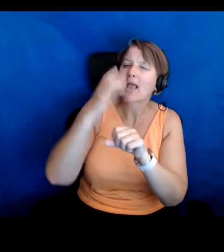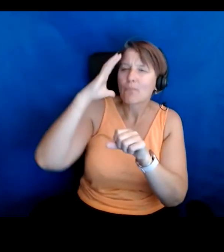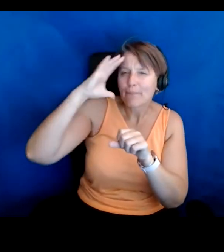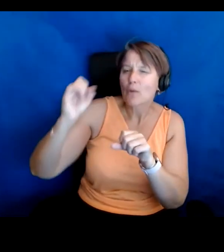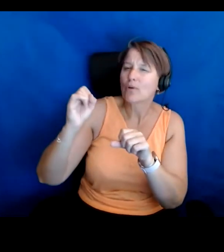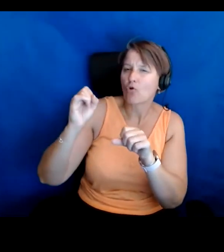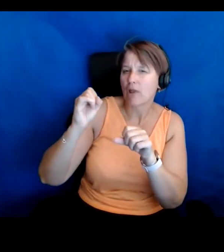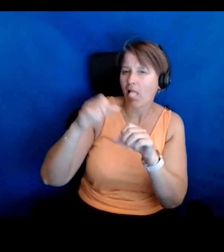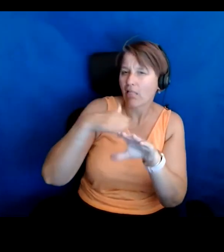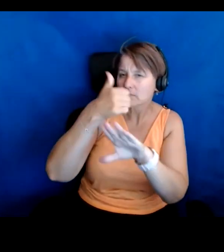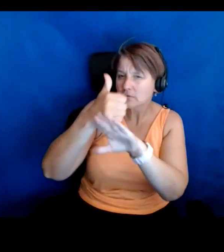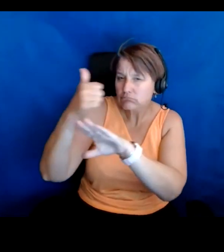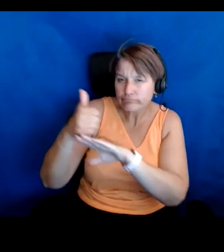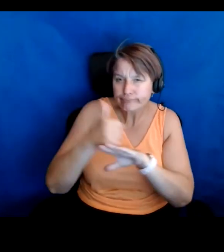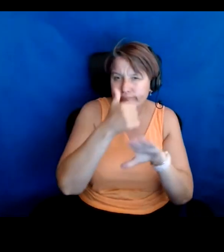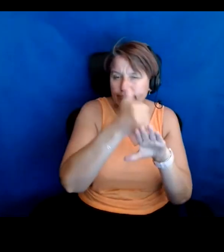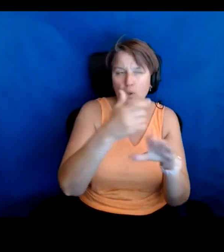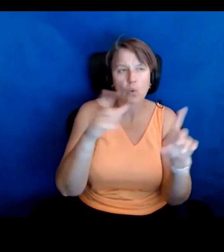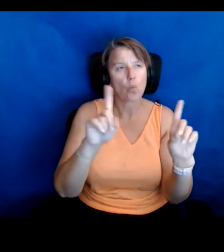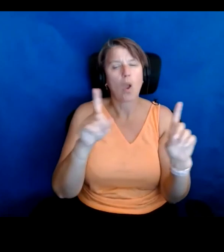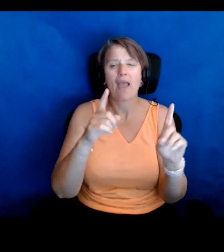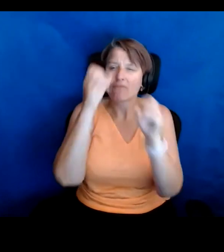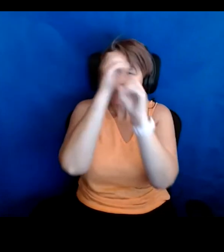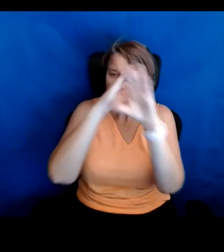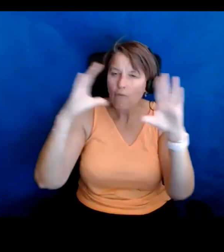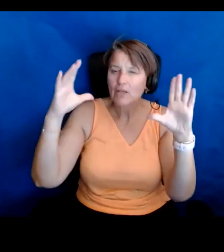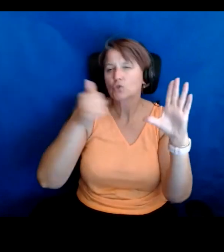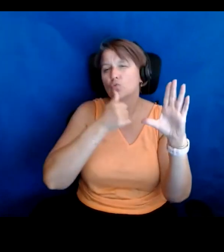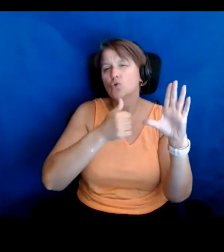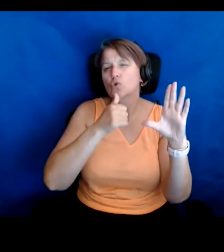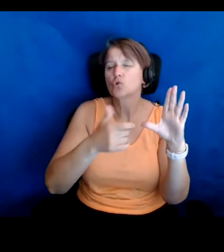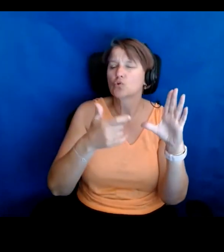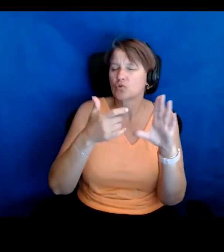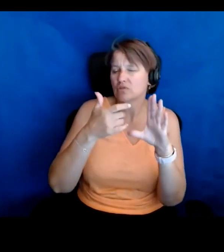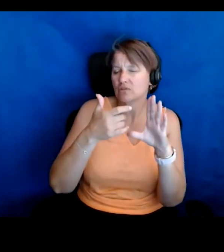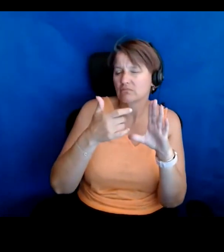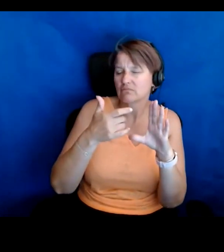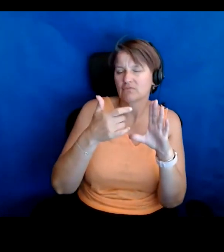What if memorials were used as opportunities to speculate on future alternatives